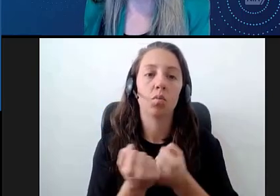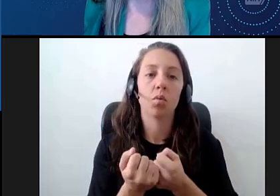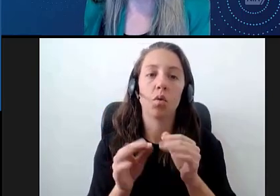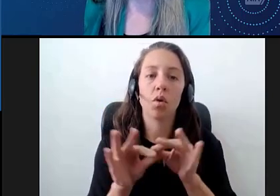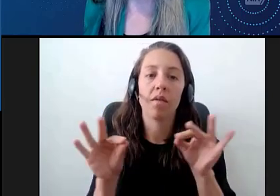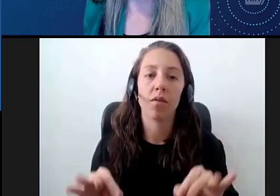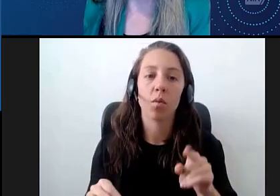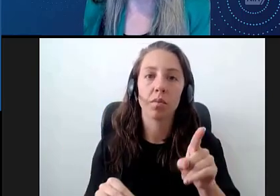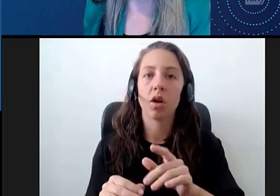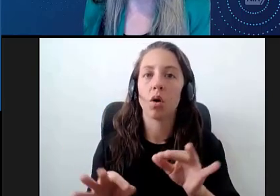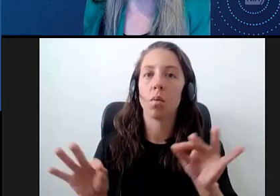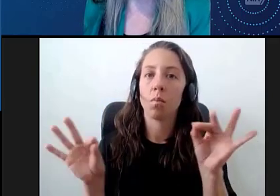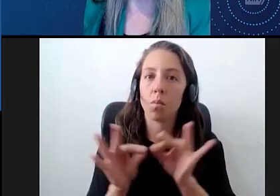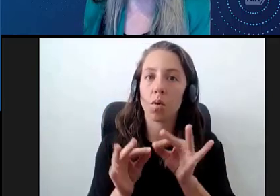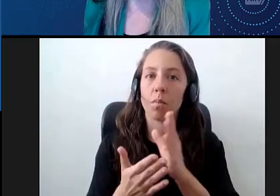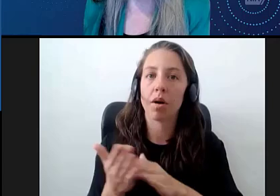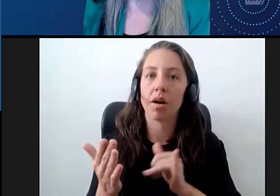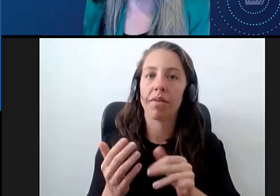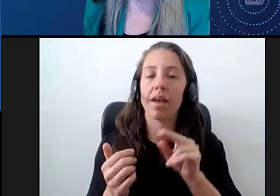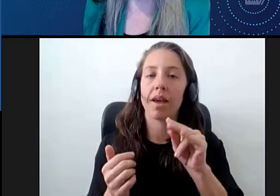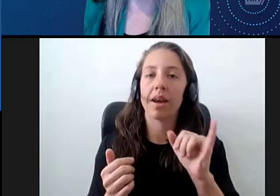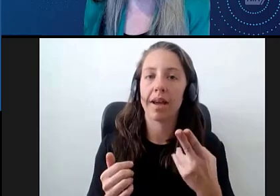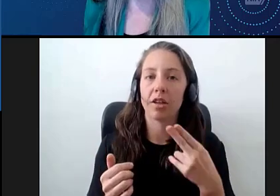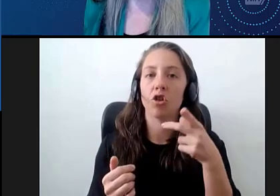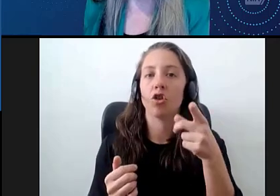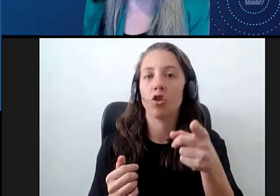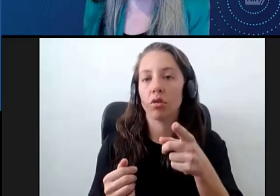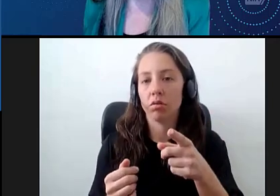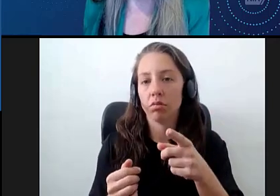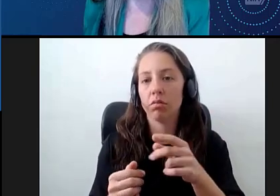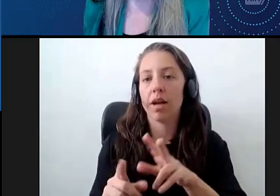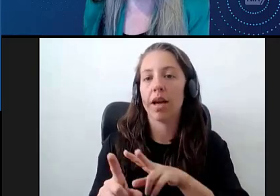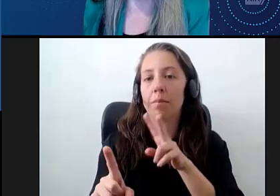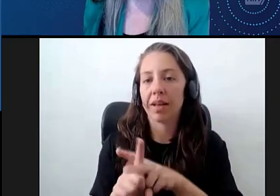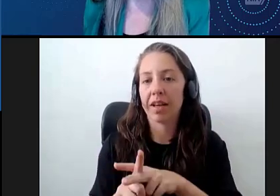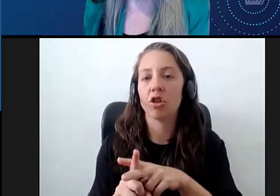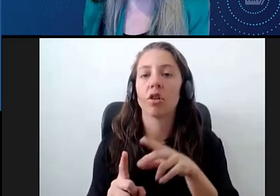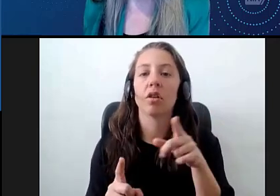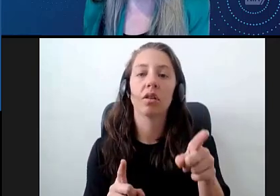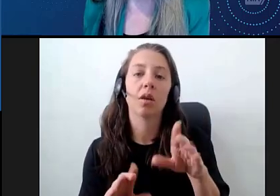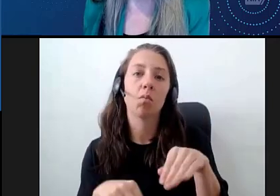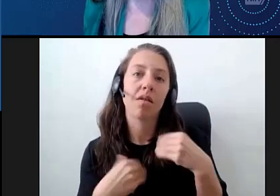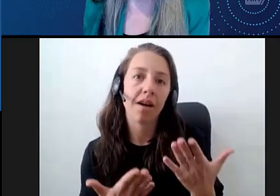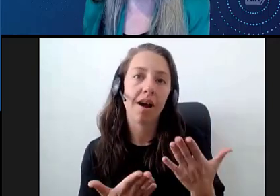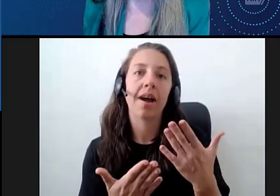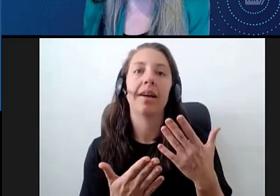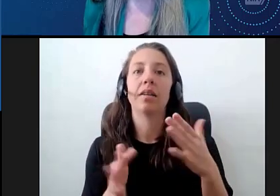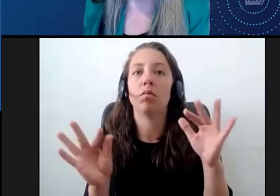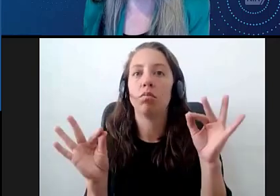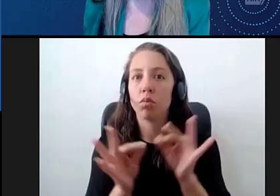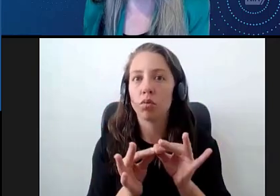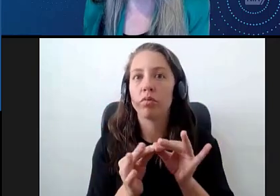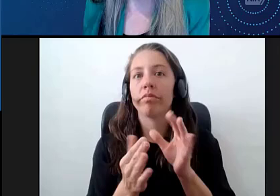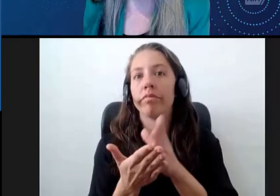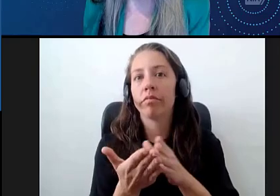They provide key disclosures that allow agencies to assess how qualified individuals are to conduct the proposed activities,